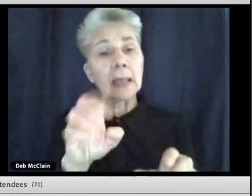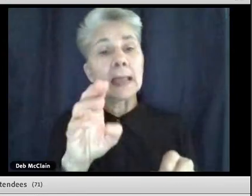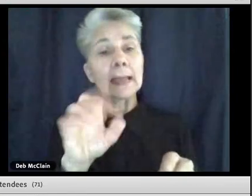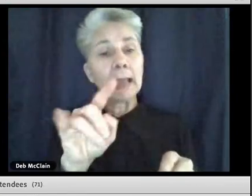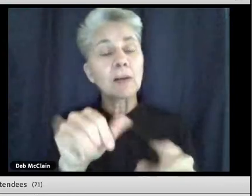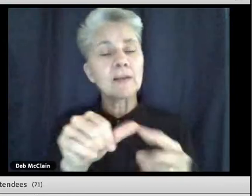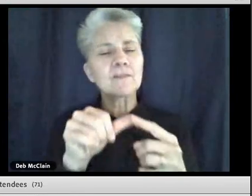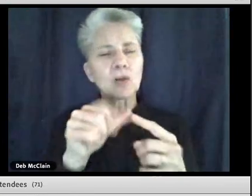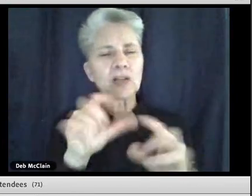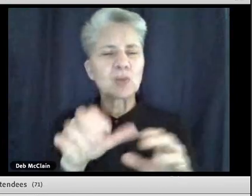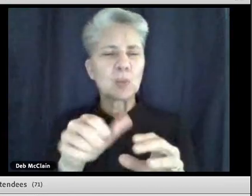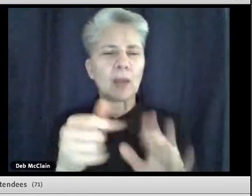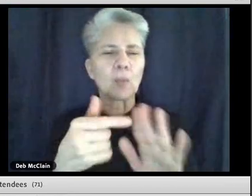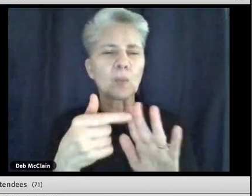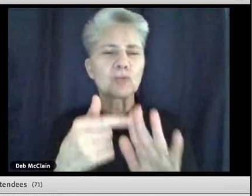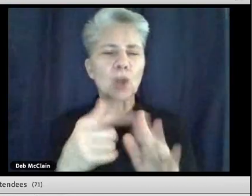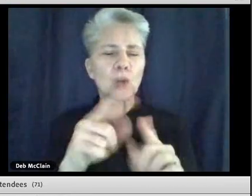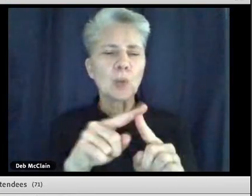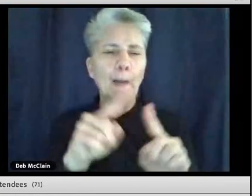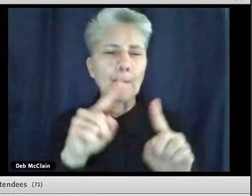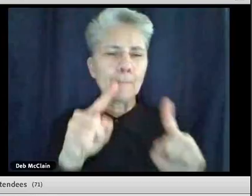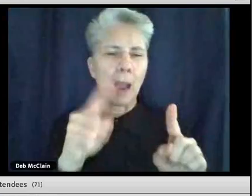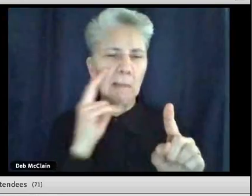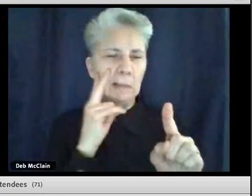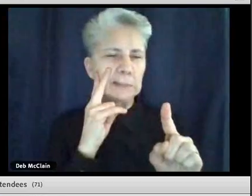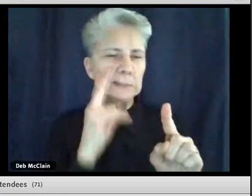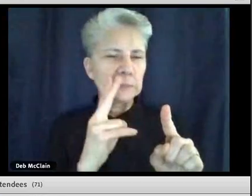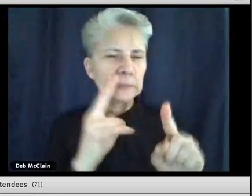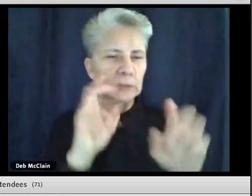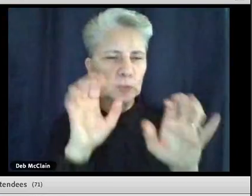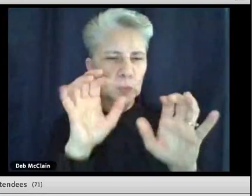and I'll do another one too just to show you, but you can scroll down here over on the right,